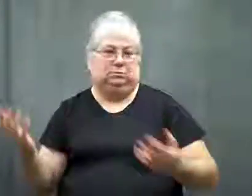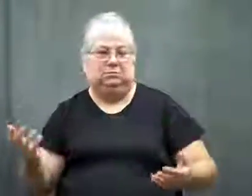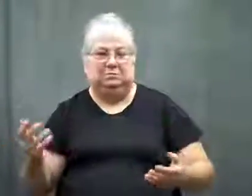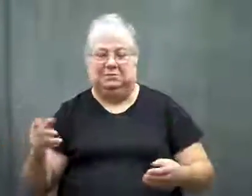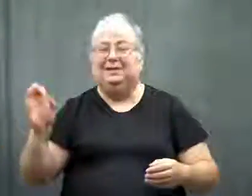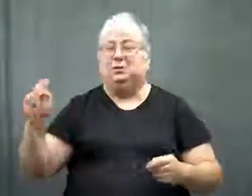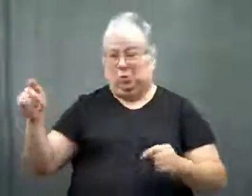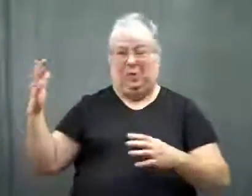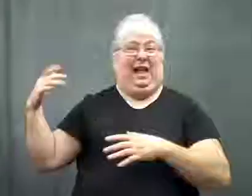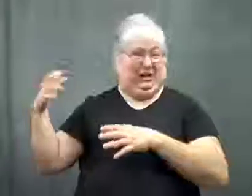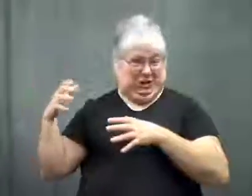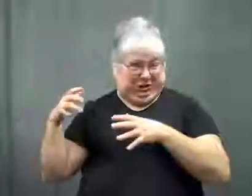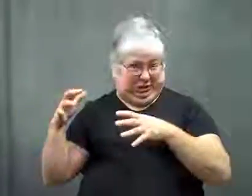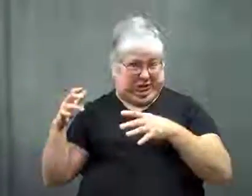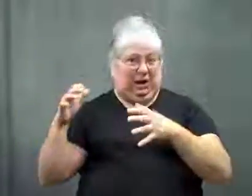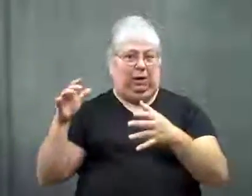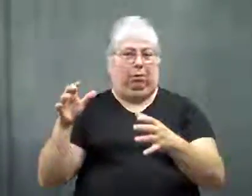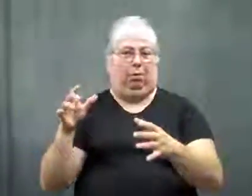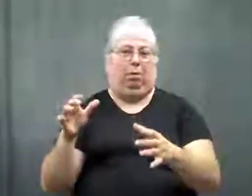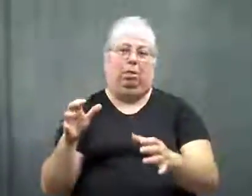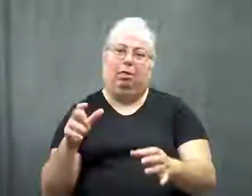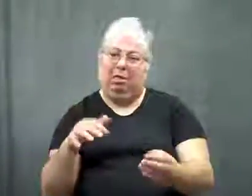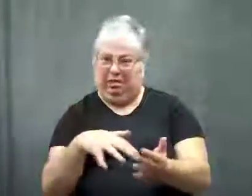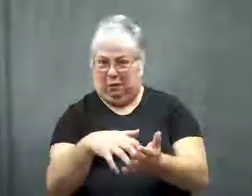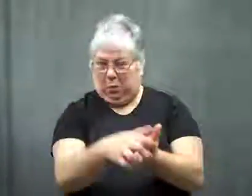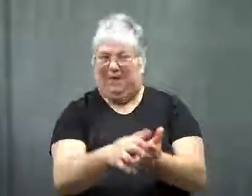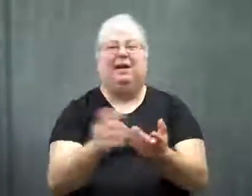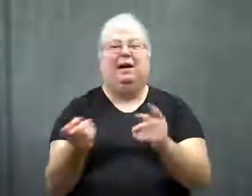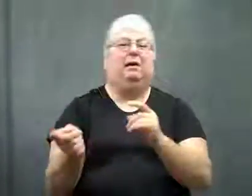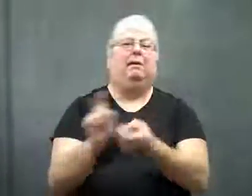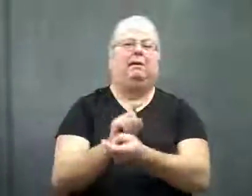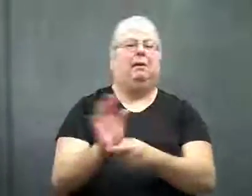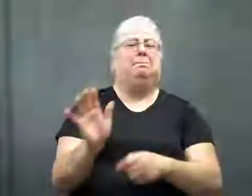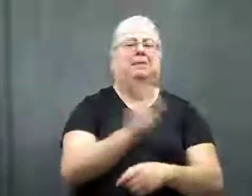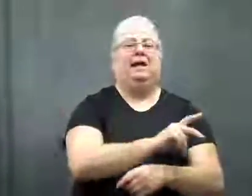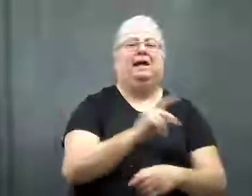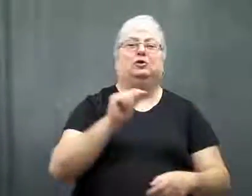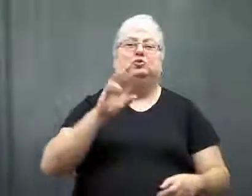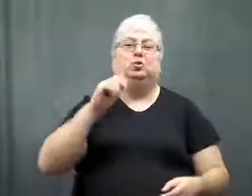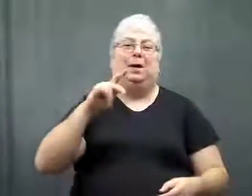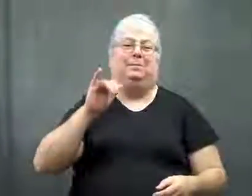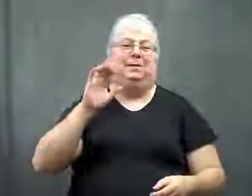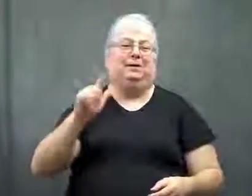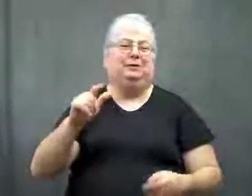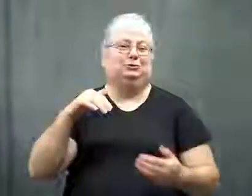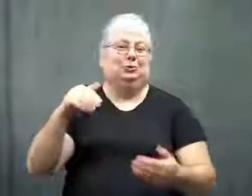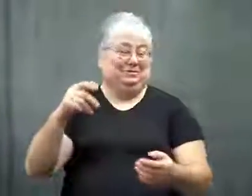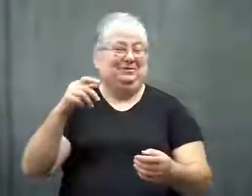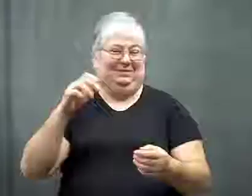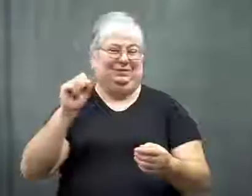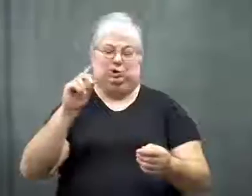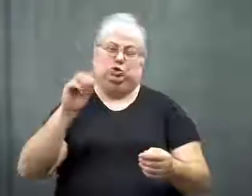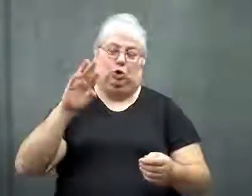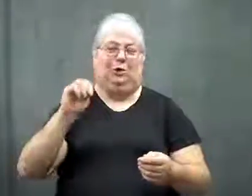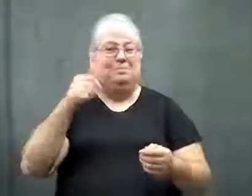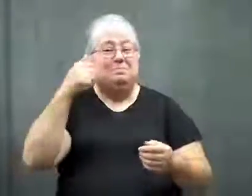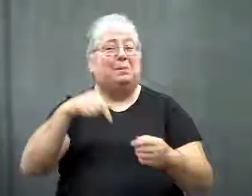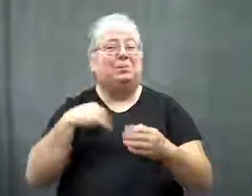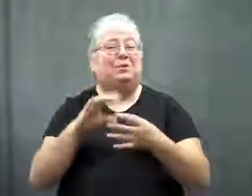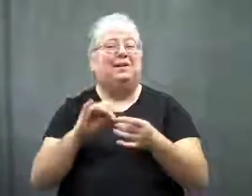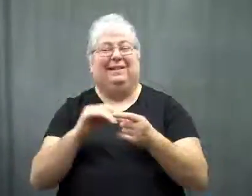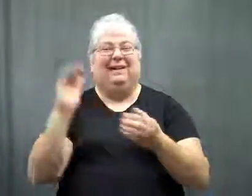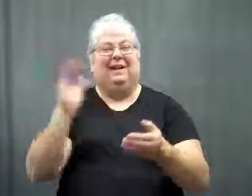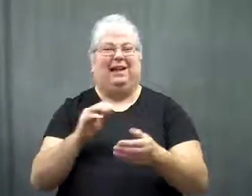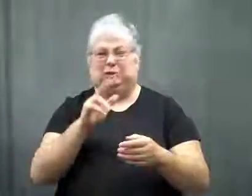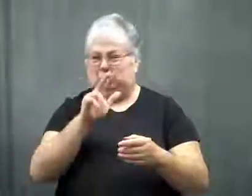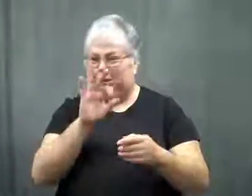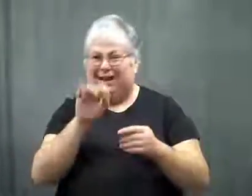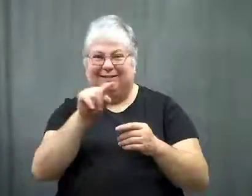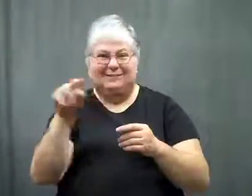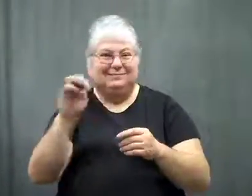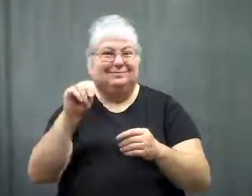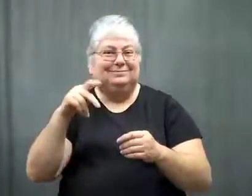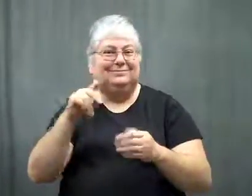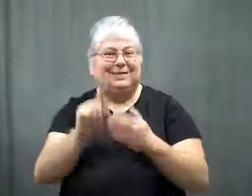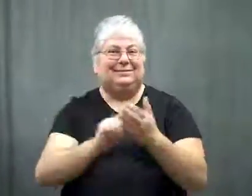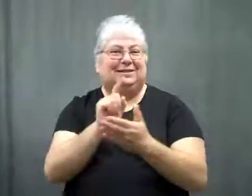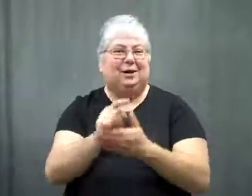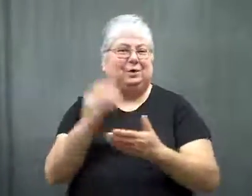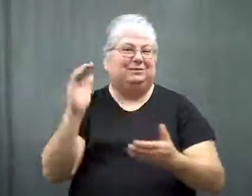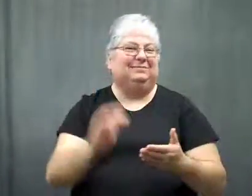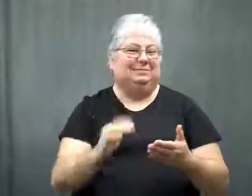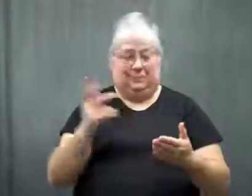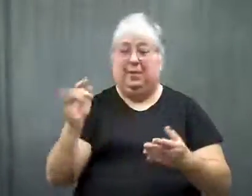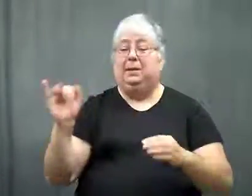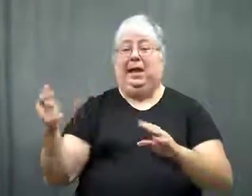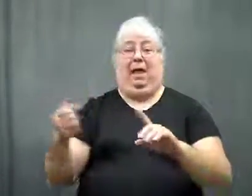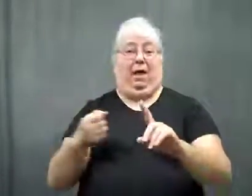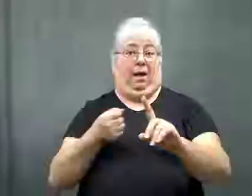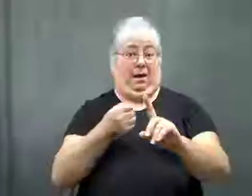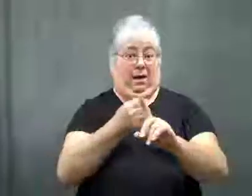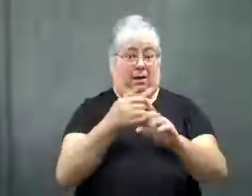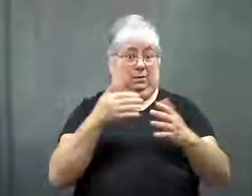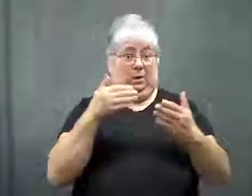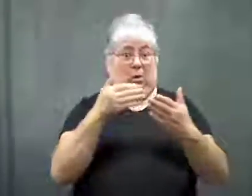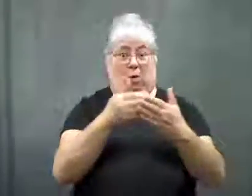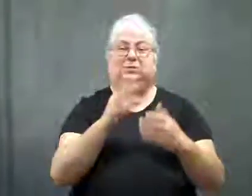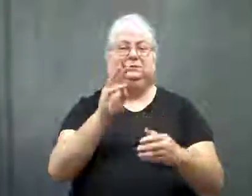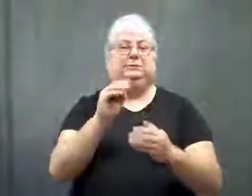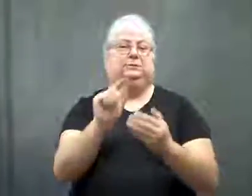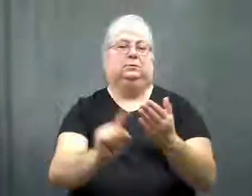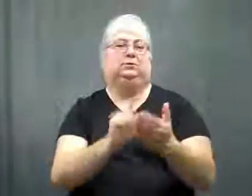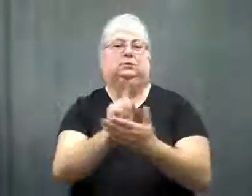The storm lost strength and dropped back to a tropical storm with winds of 39 mph and up.